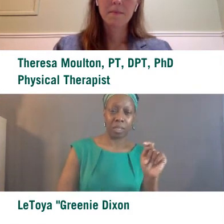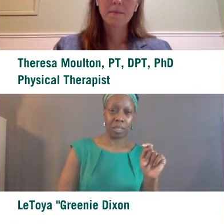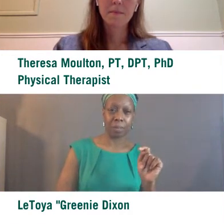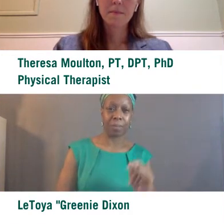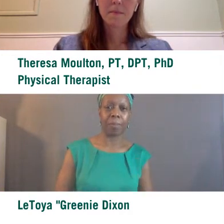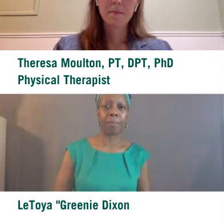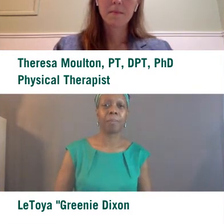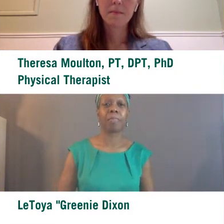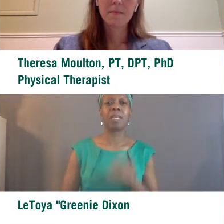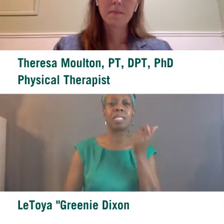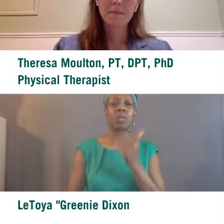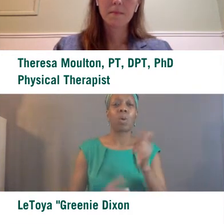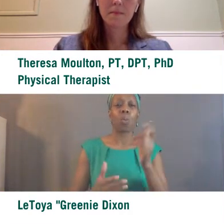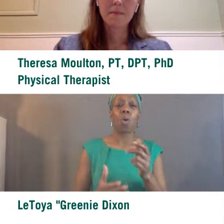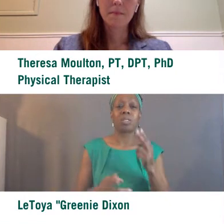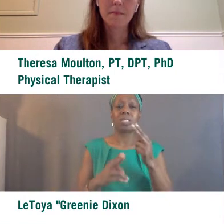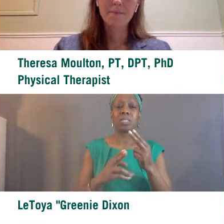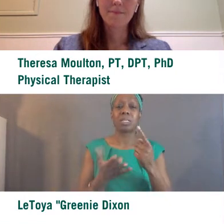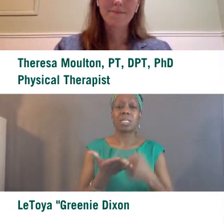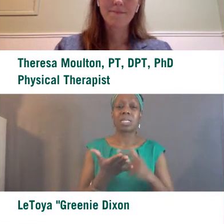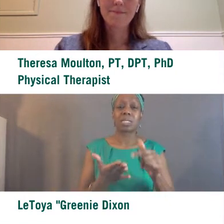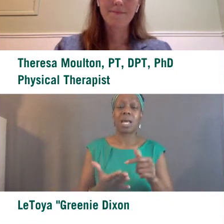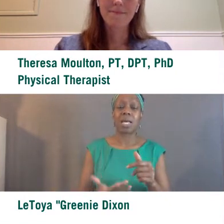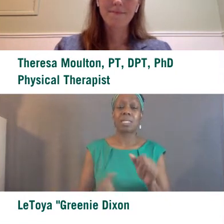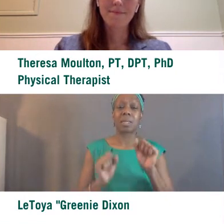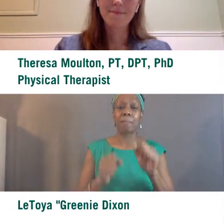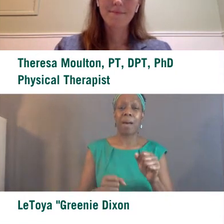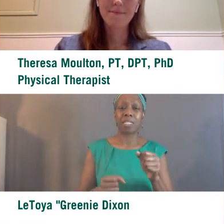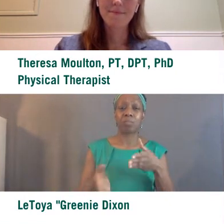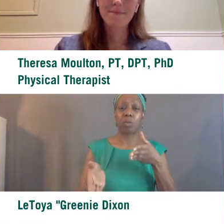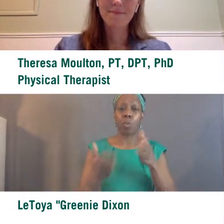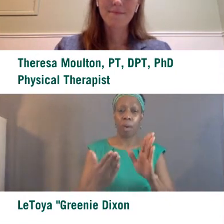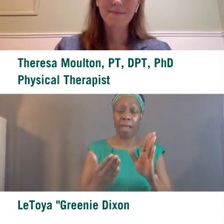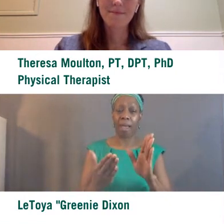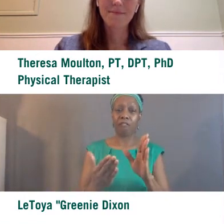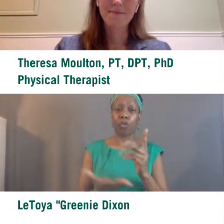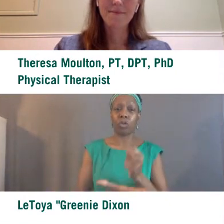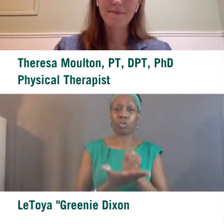I would, I'd like to say that I'm very big